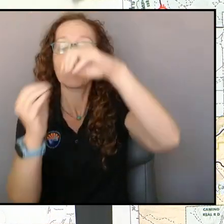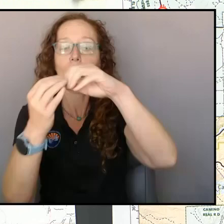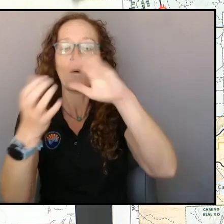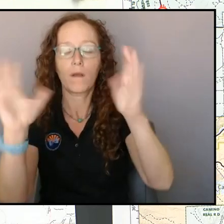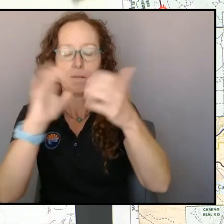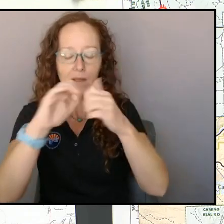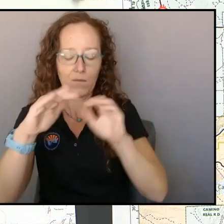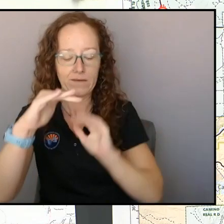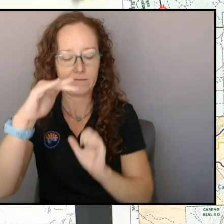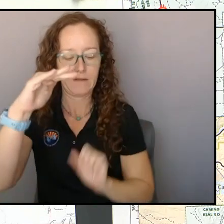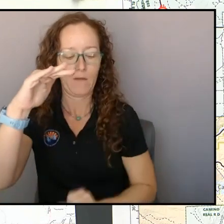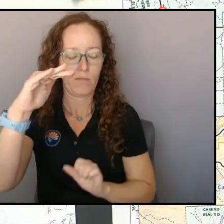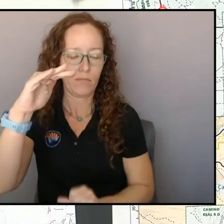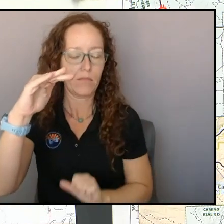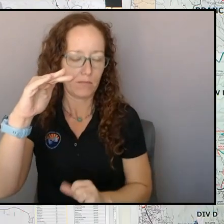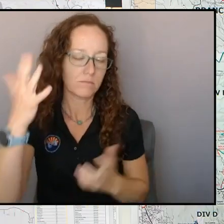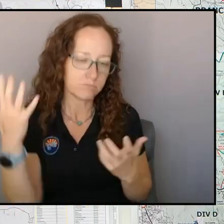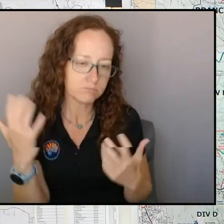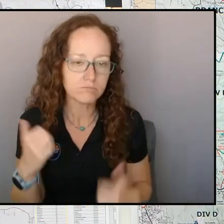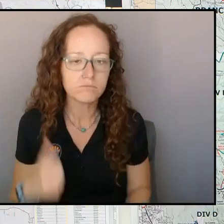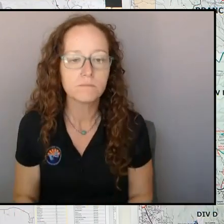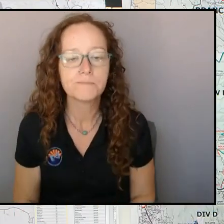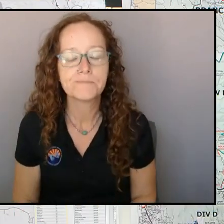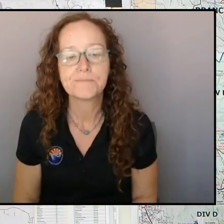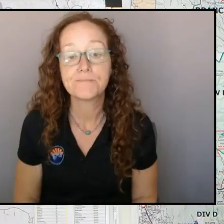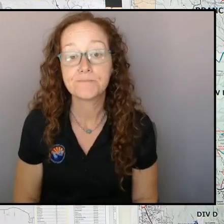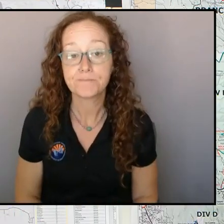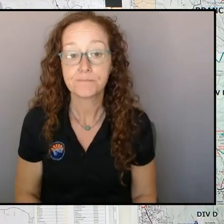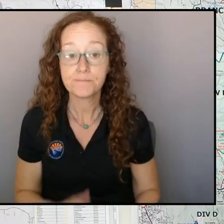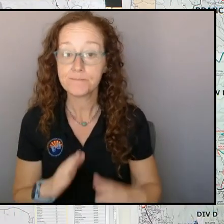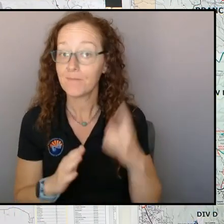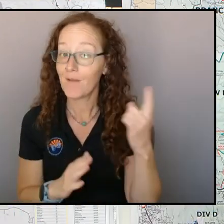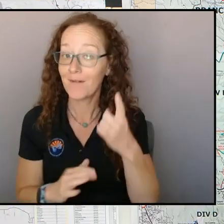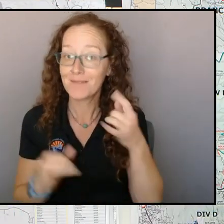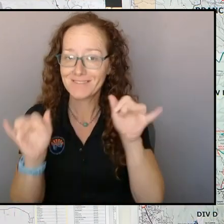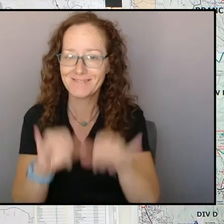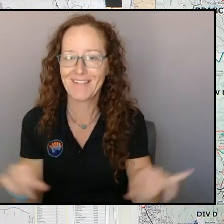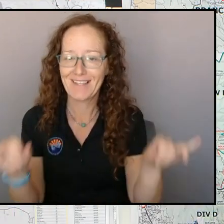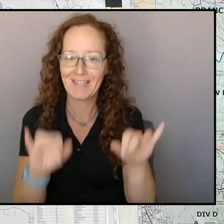Now, the biggest question always, how much rain are we